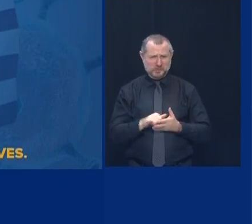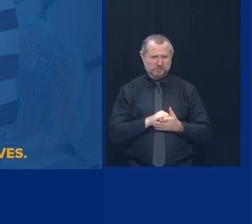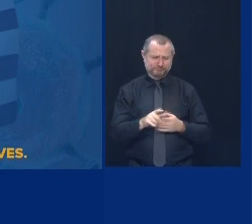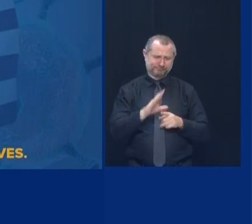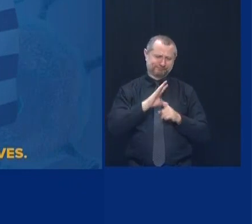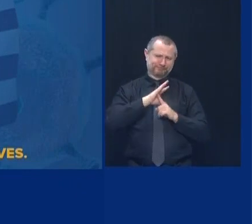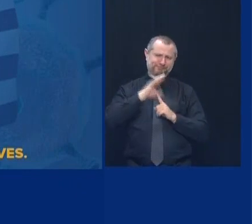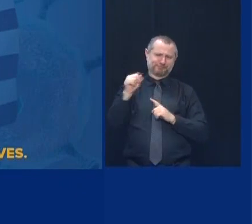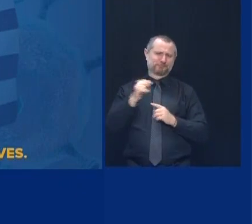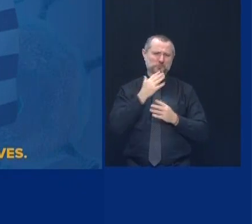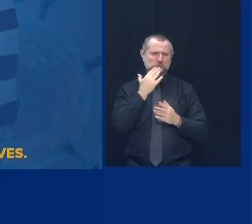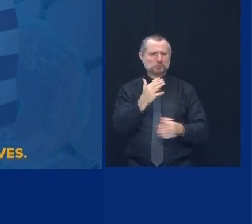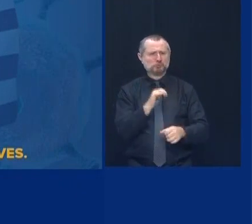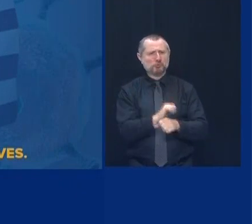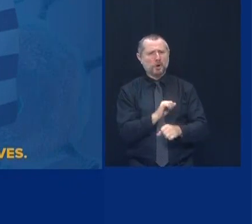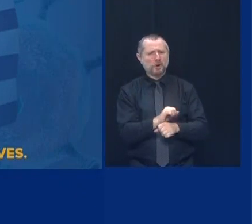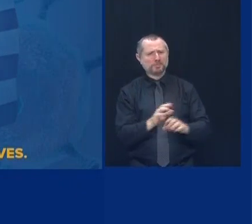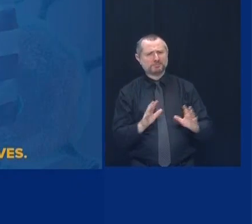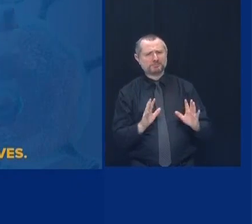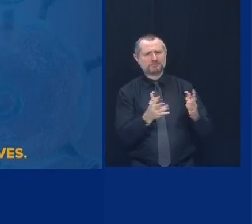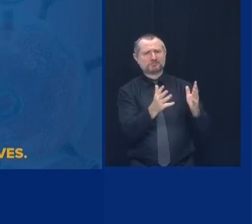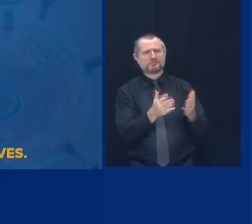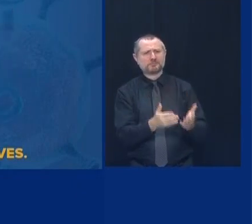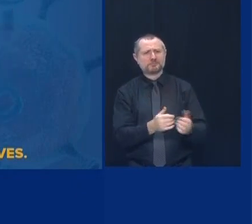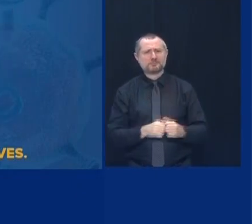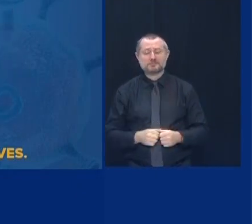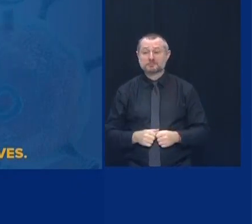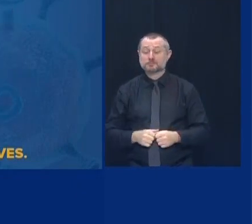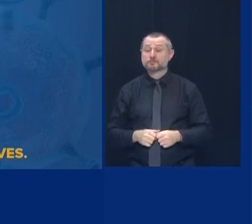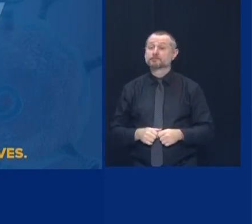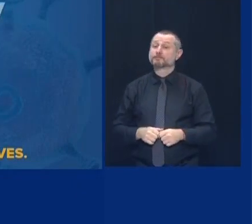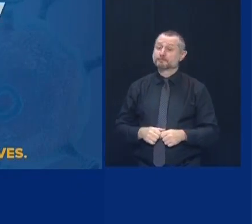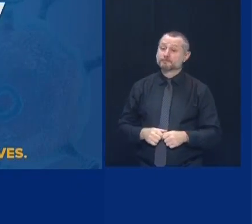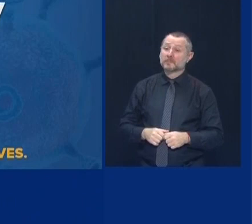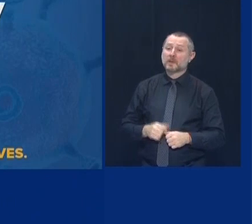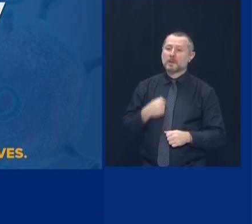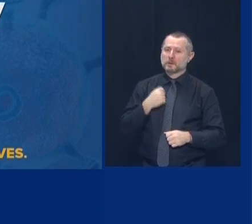IT IS AMAZING WHAT'S GOING ON IN THIS COUNTRY. IT ISq AMAZING HOW GOOD A JOB NEW